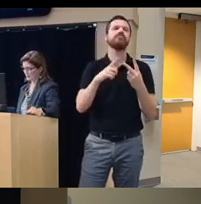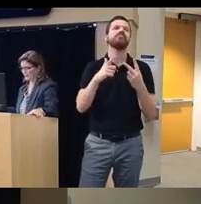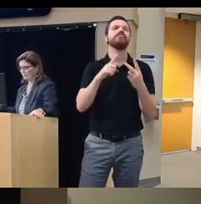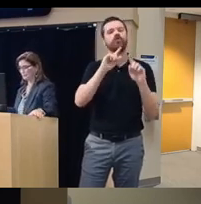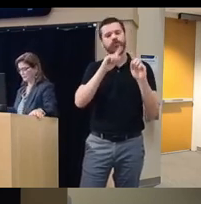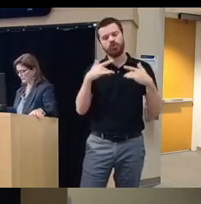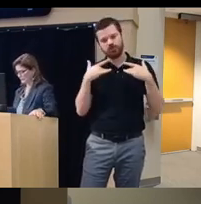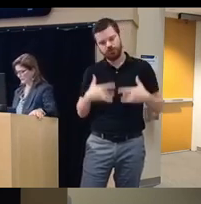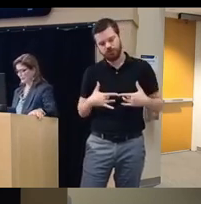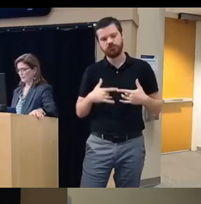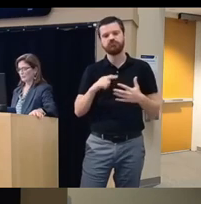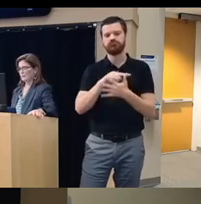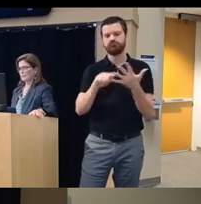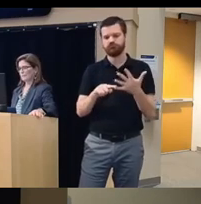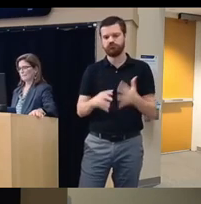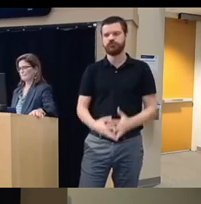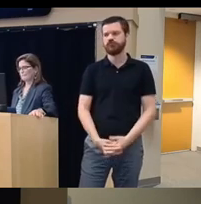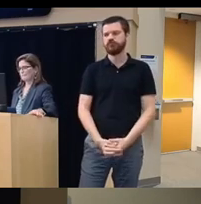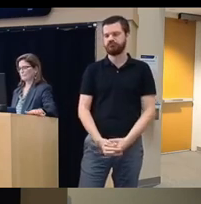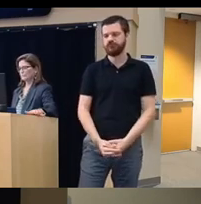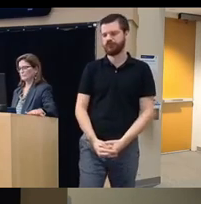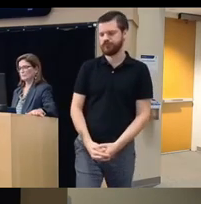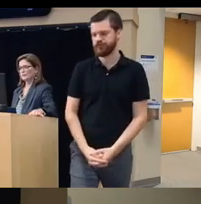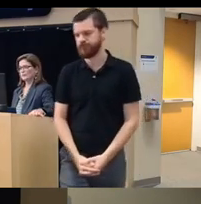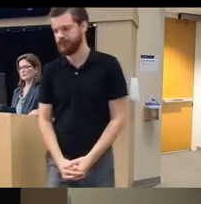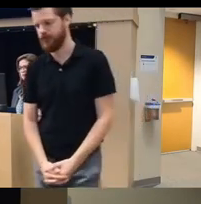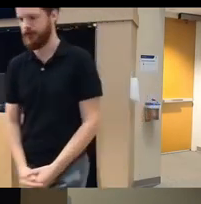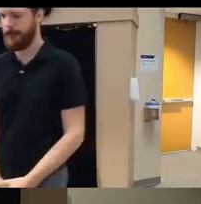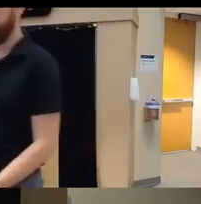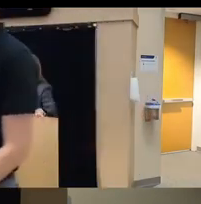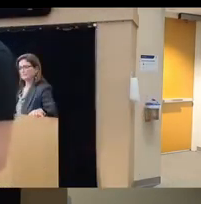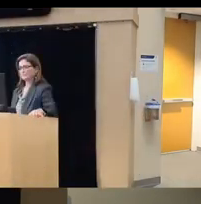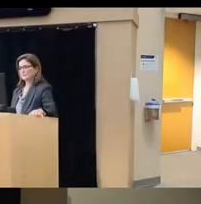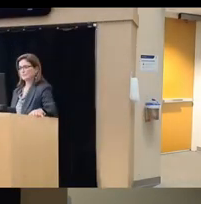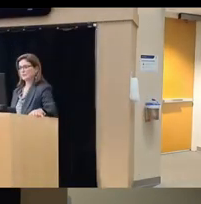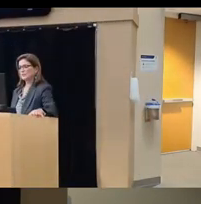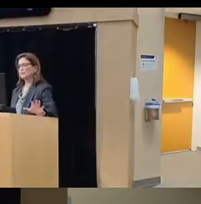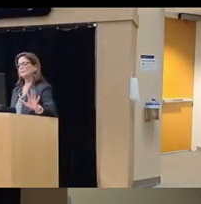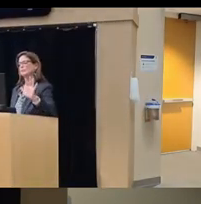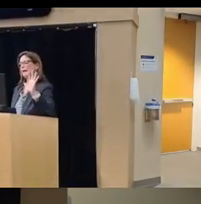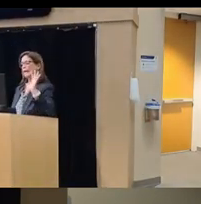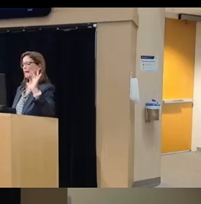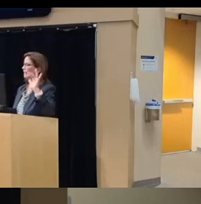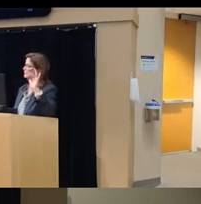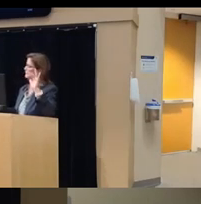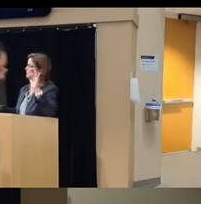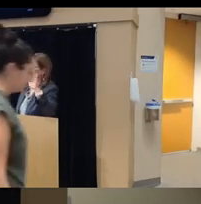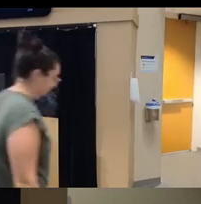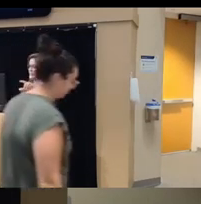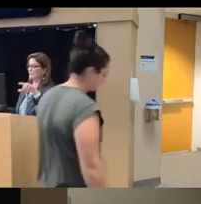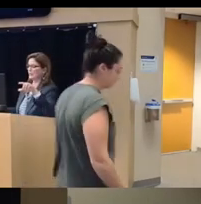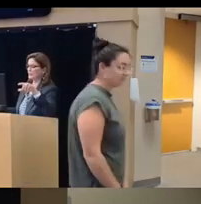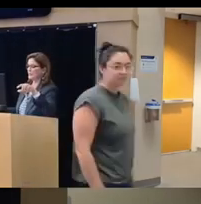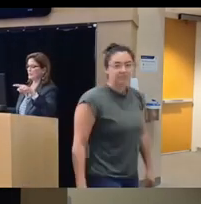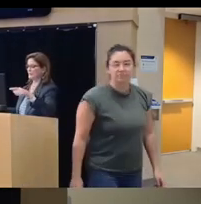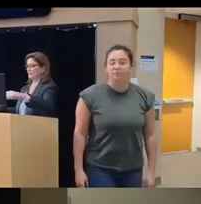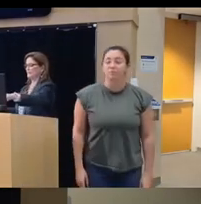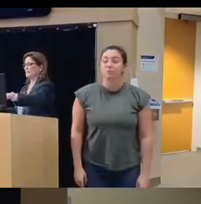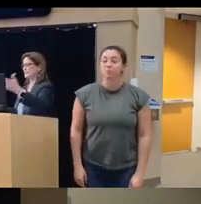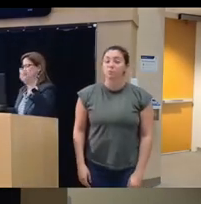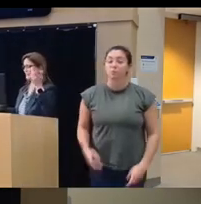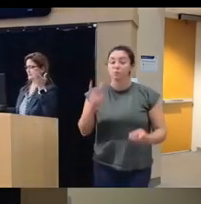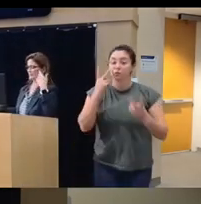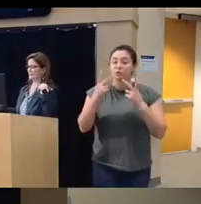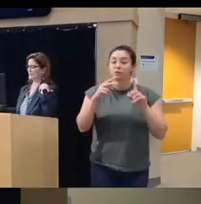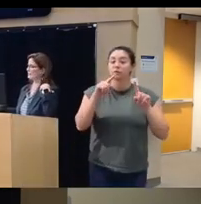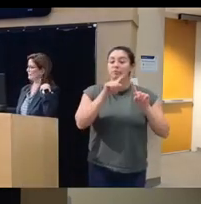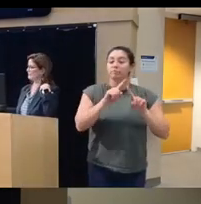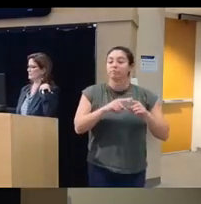depression so after you see these modules and for example let's say we click on the